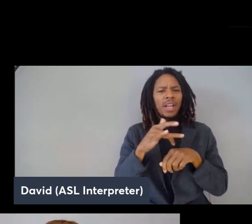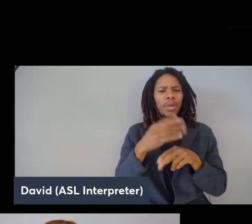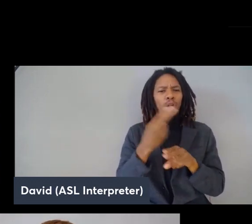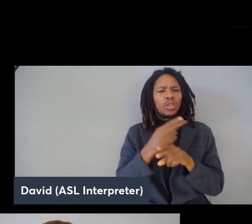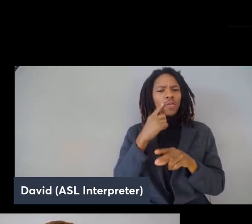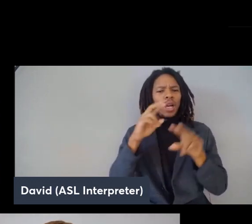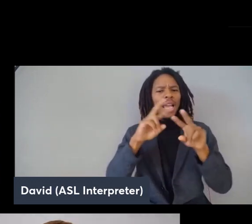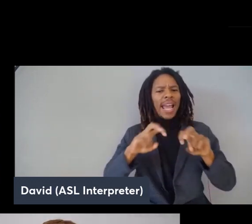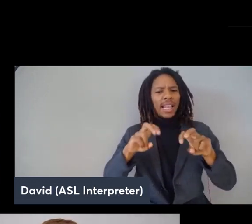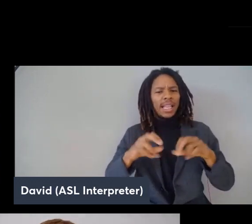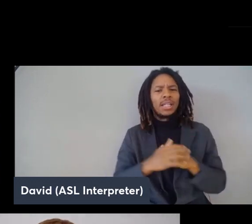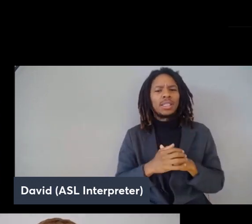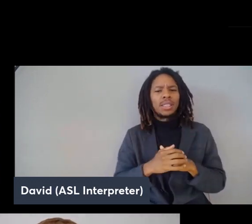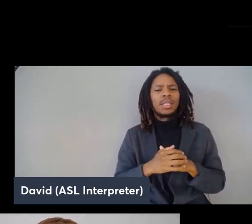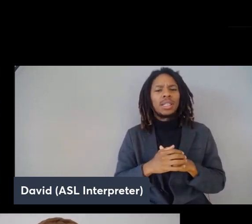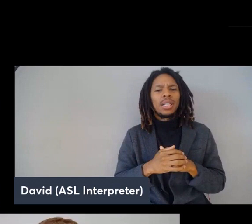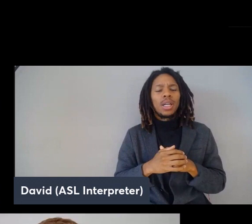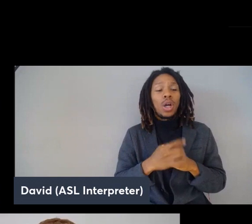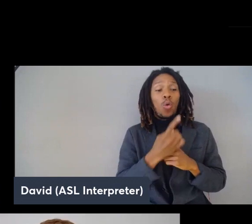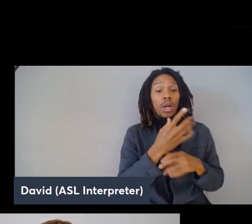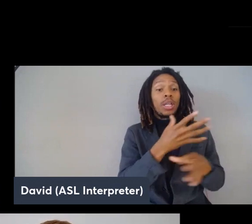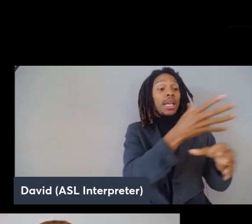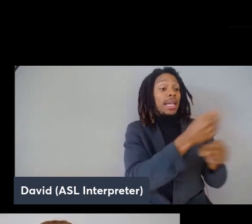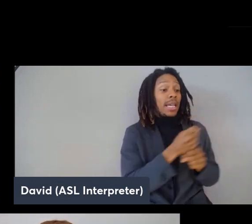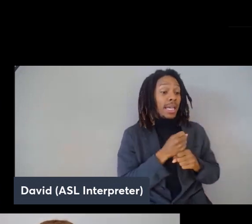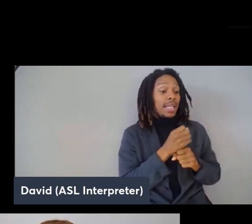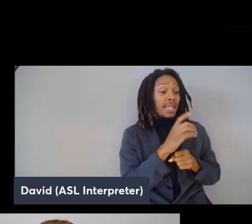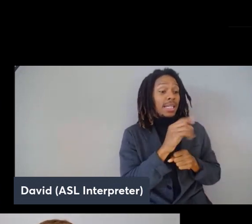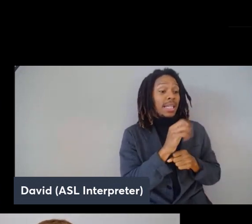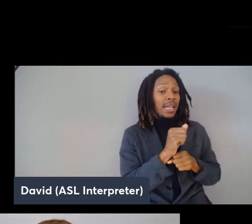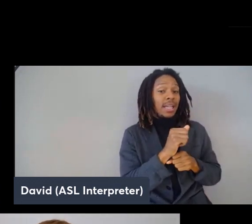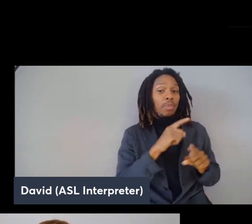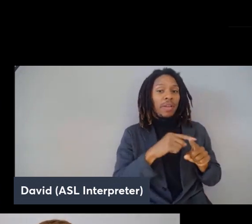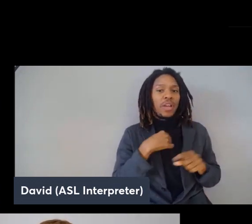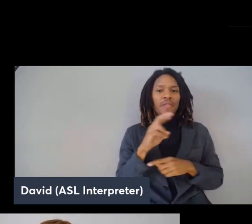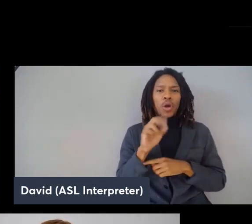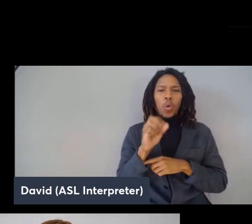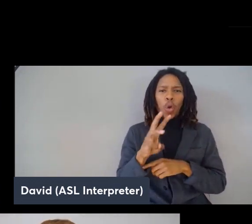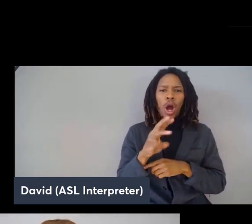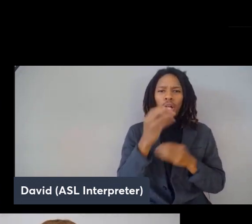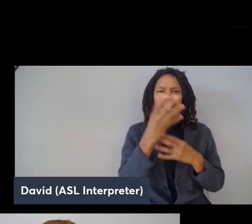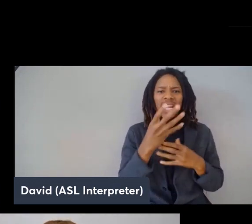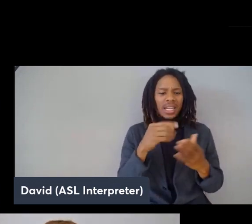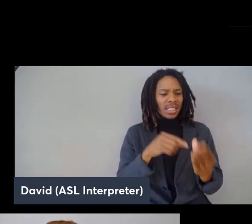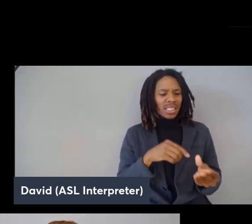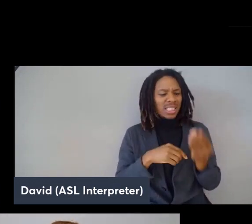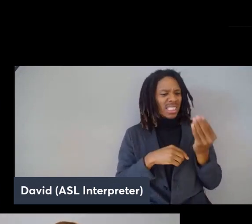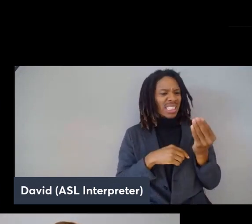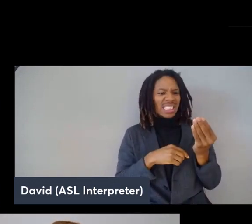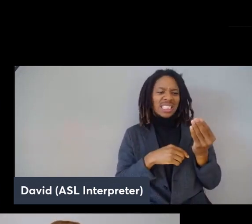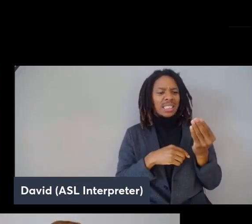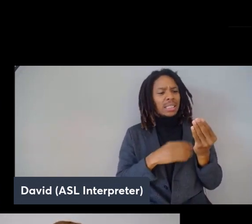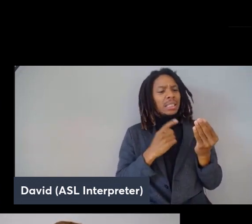So one thing is getting the data, but if you get raw data, sometimes it's good as it is, but sometimes you wanna transform the data